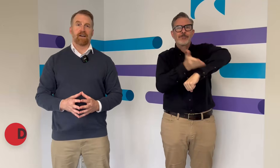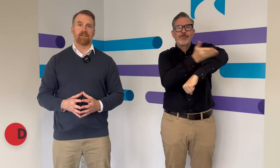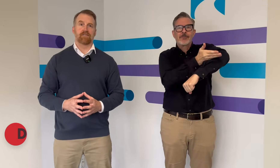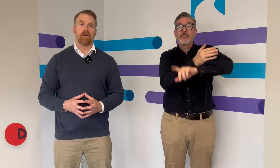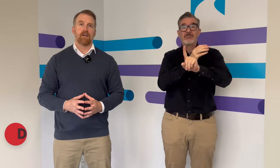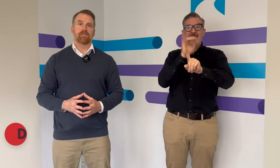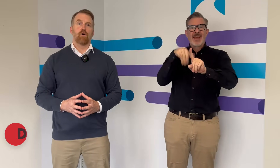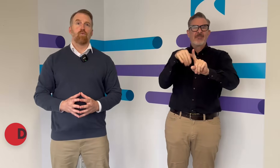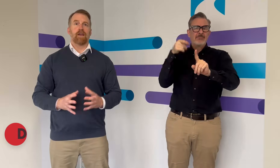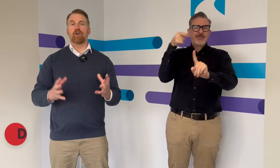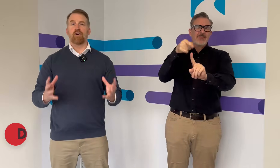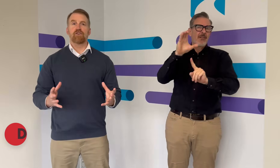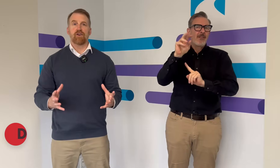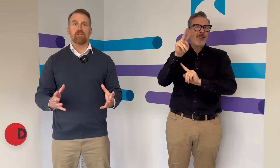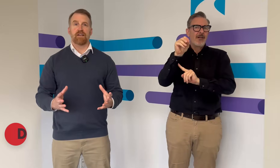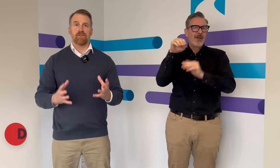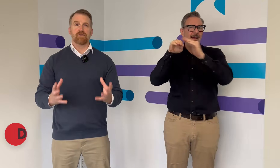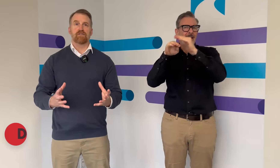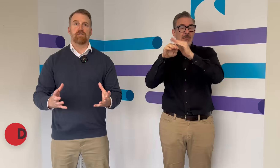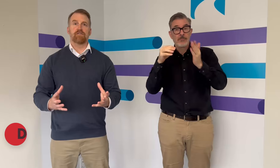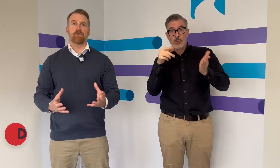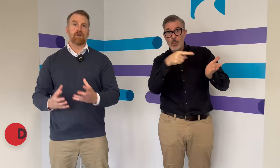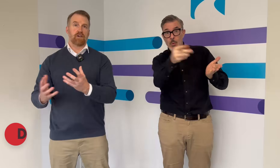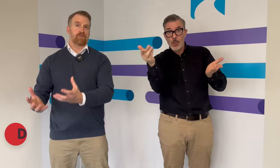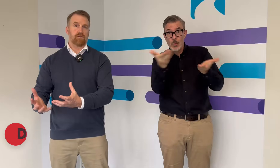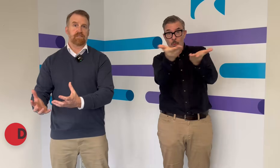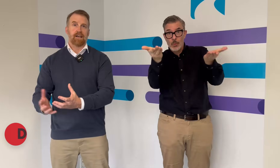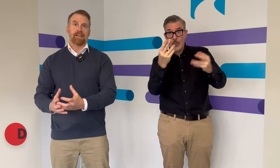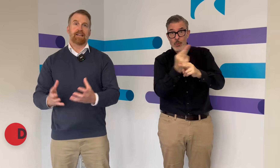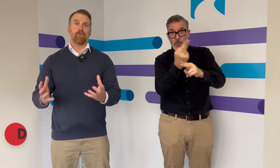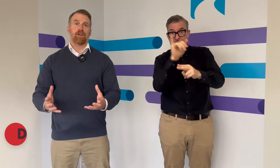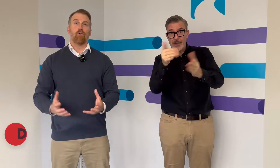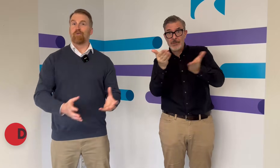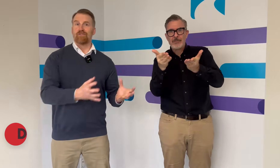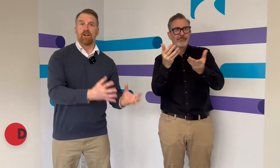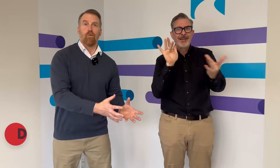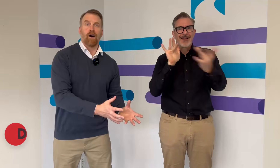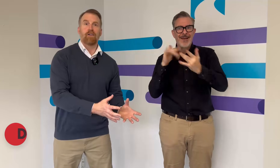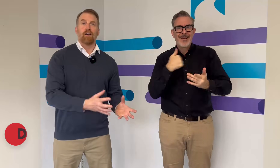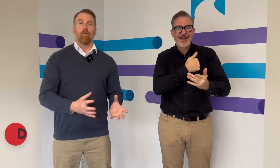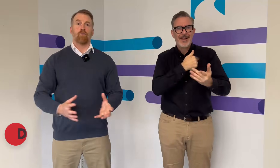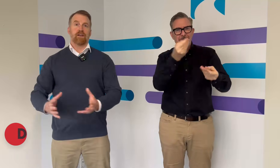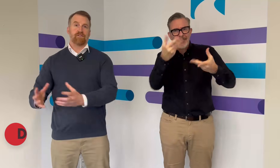And in this case, Convo Access we encourage those that use the service to reach out to us.